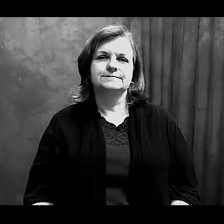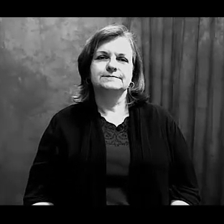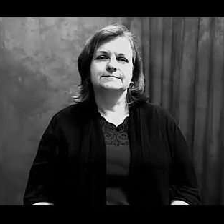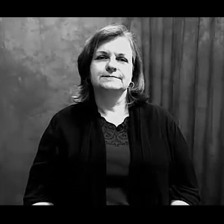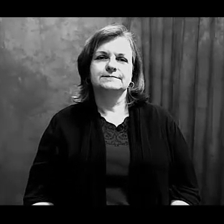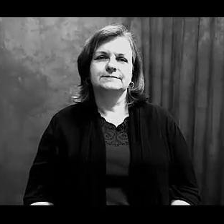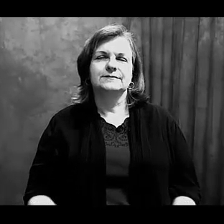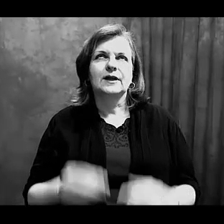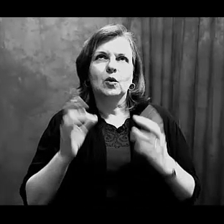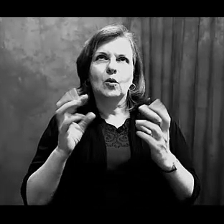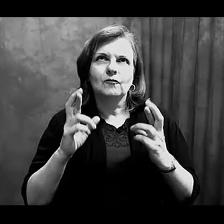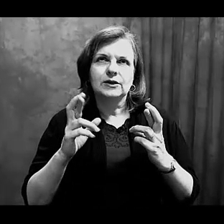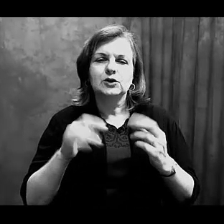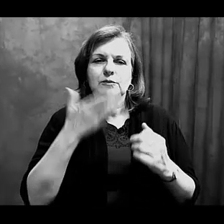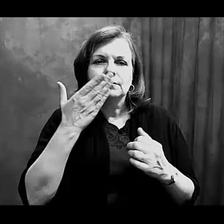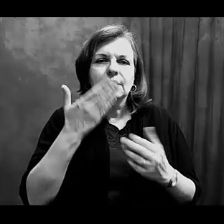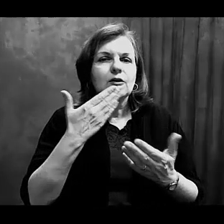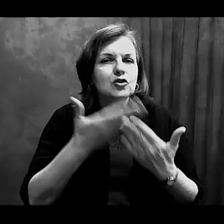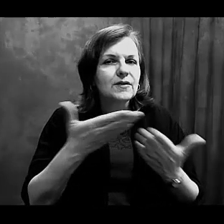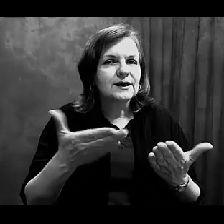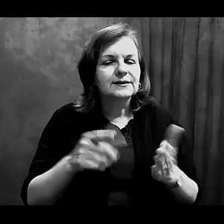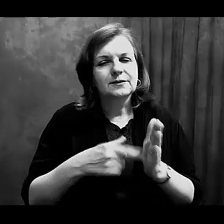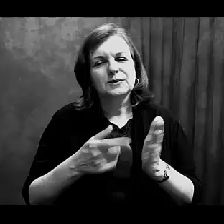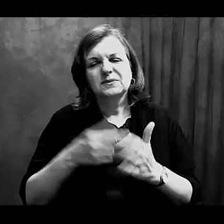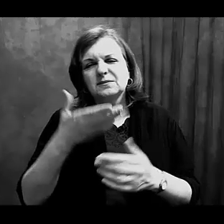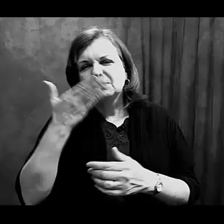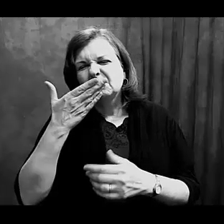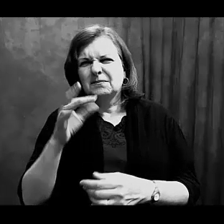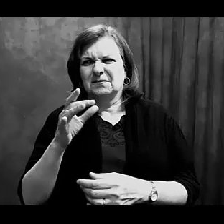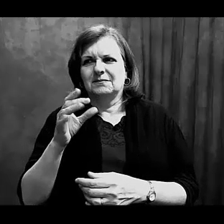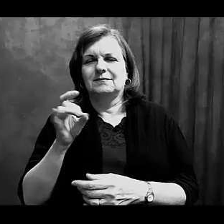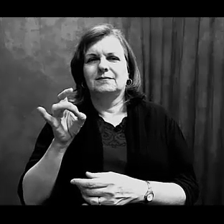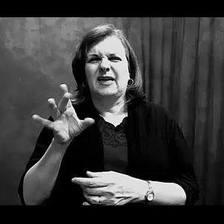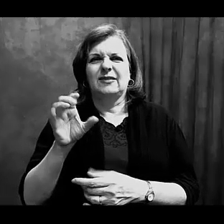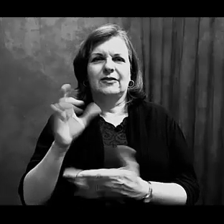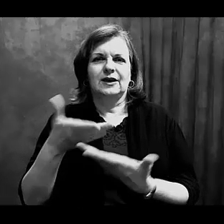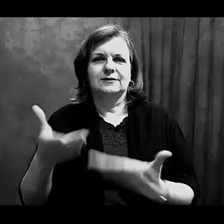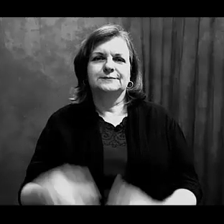preferably for good things but sometimes for bad things!